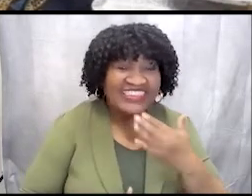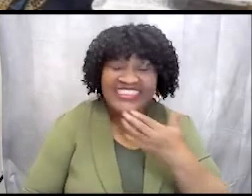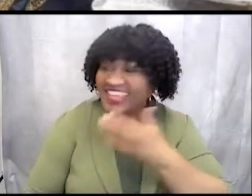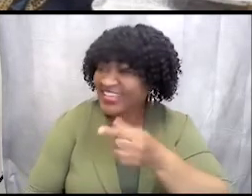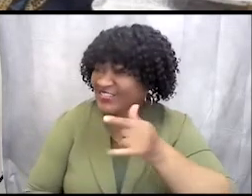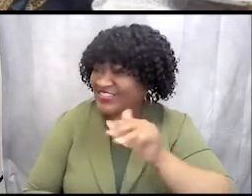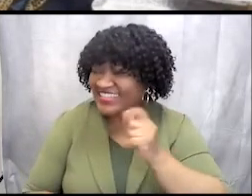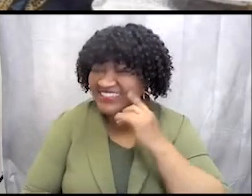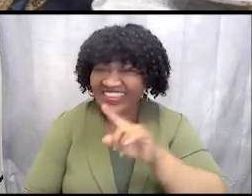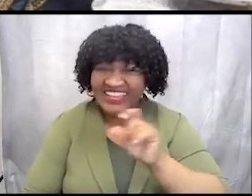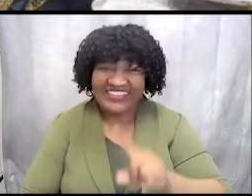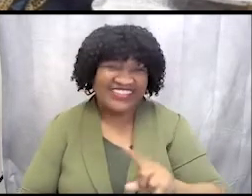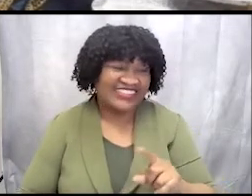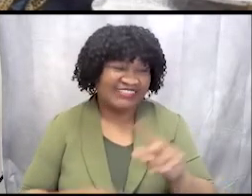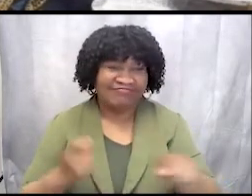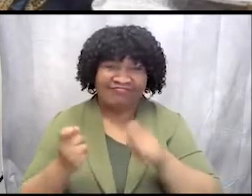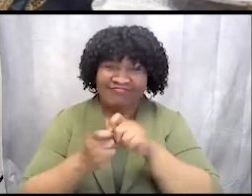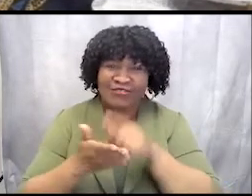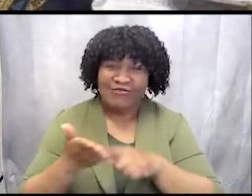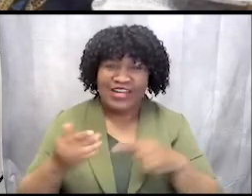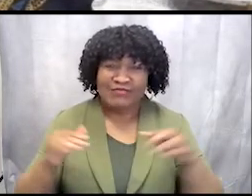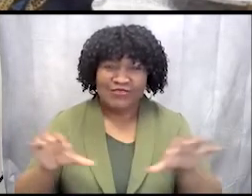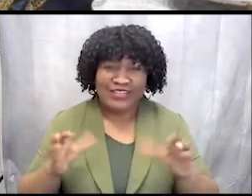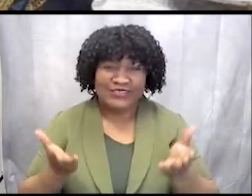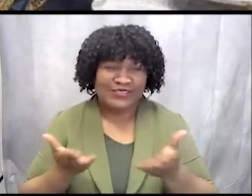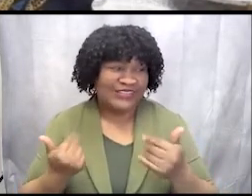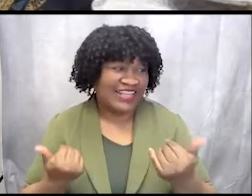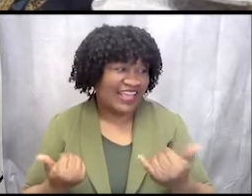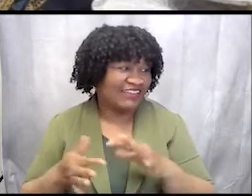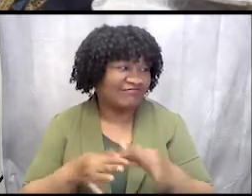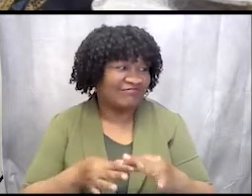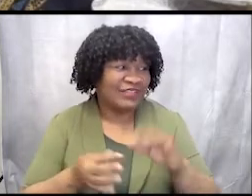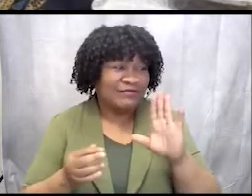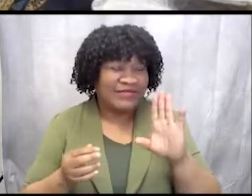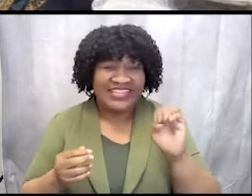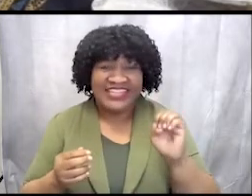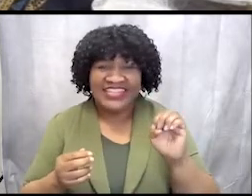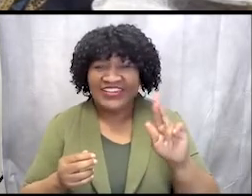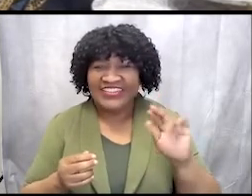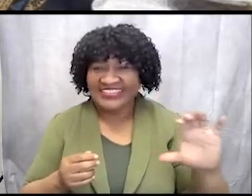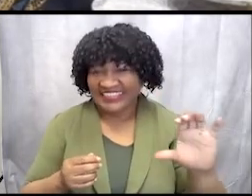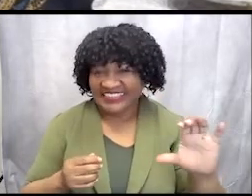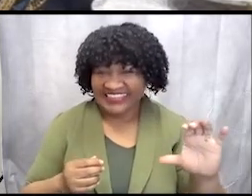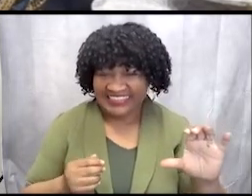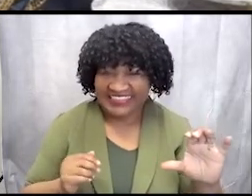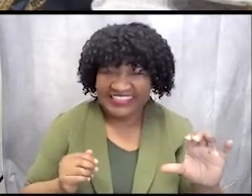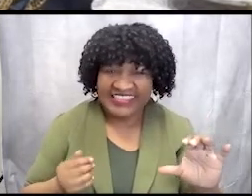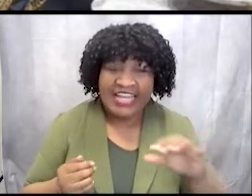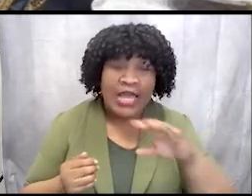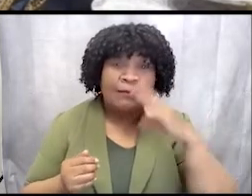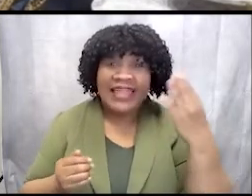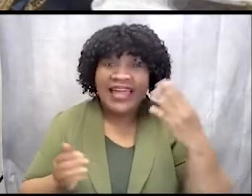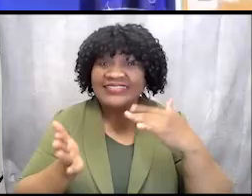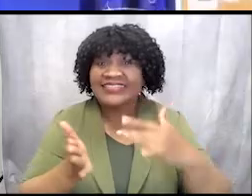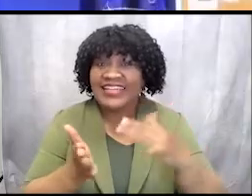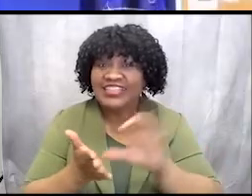This is precisely what we're trying to address through the development of the black studies curriculum. We're excited that that's being piloted right now